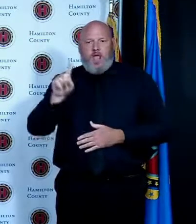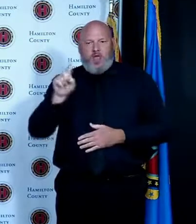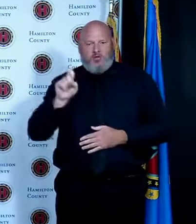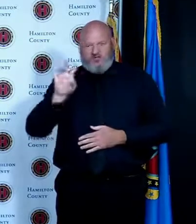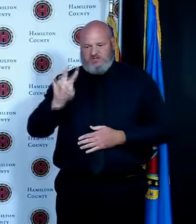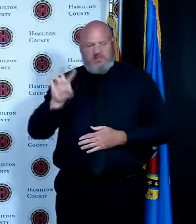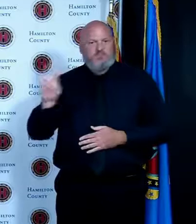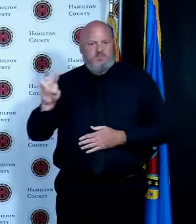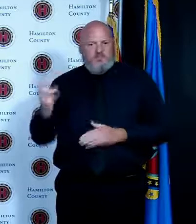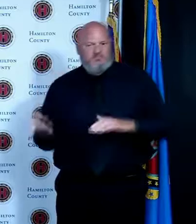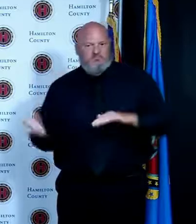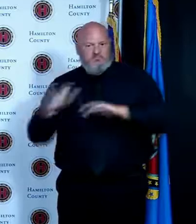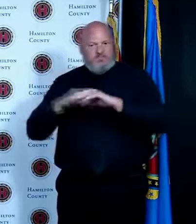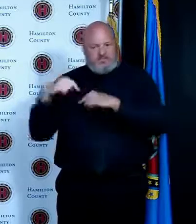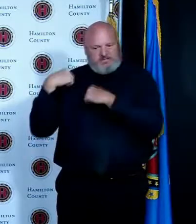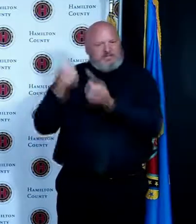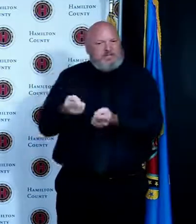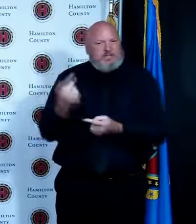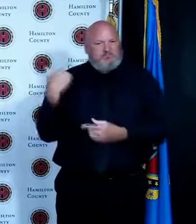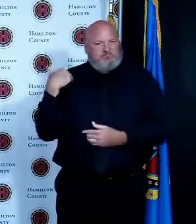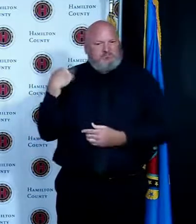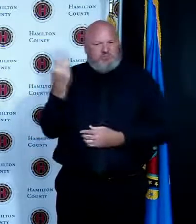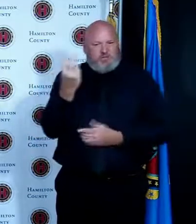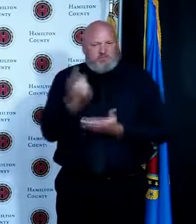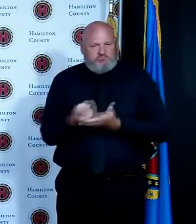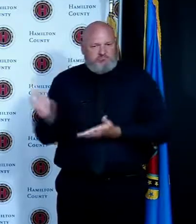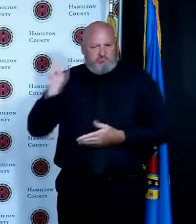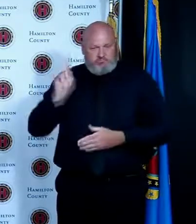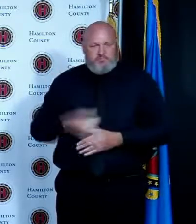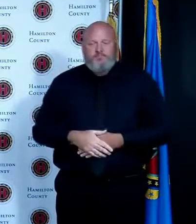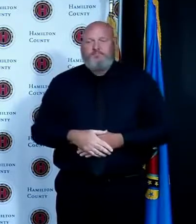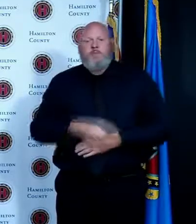the number of folks that have been hospitalized is 595